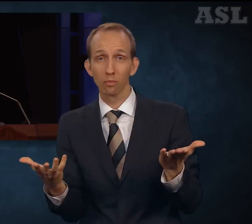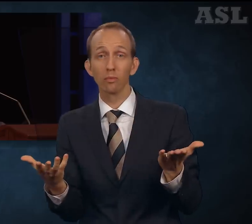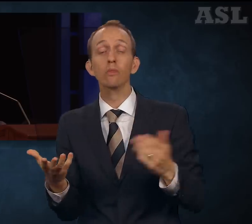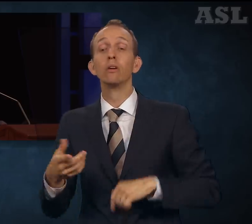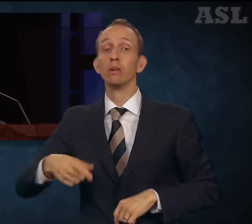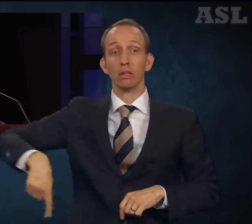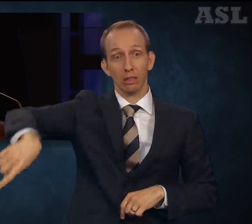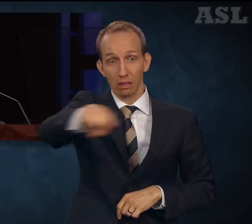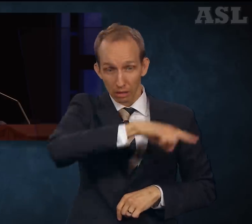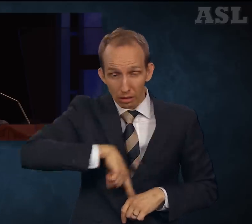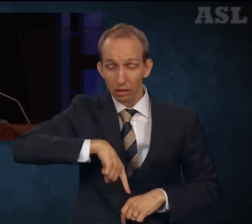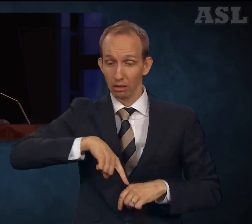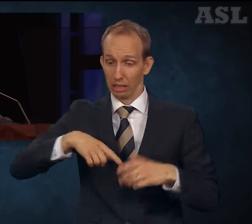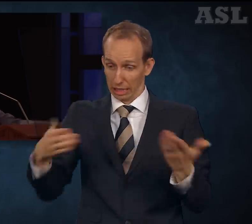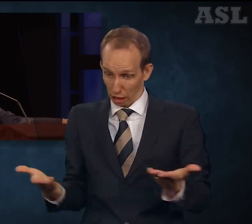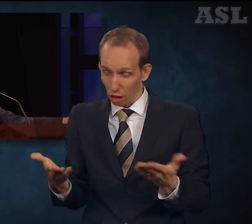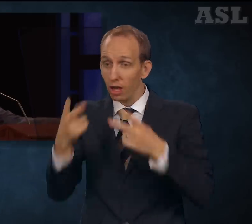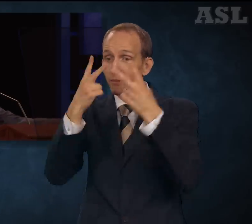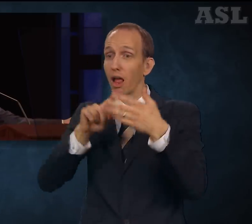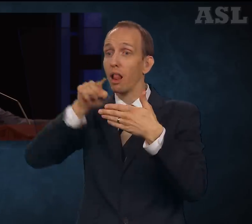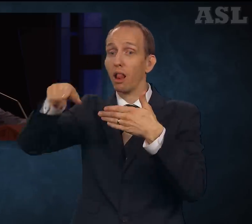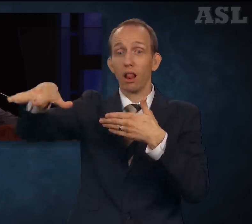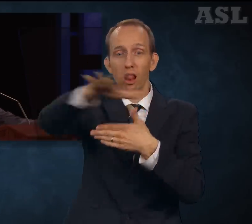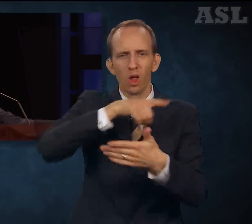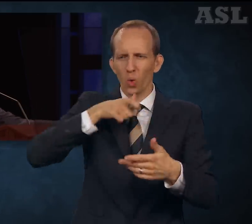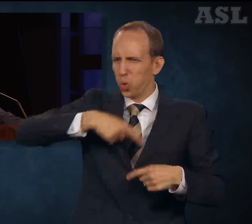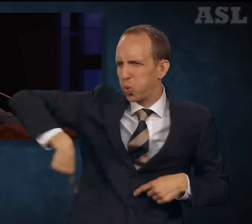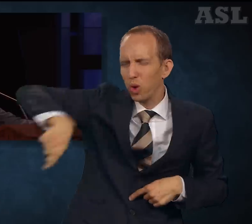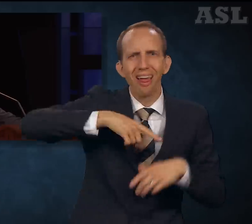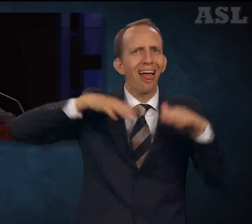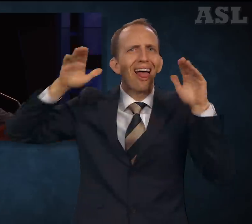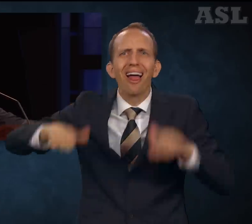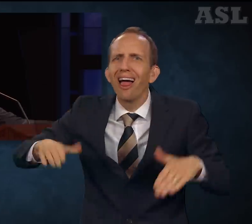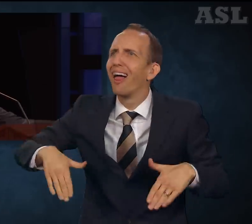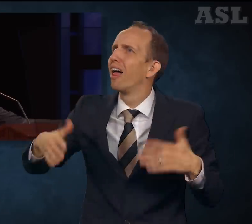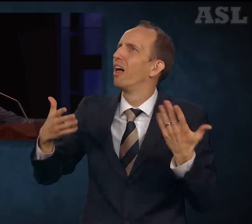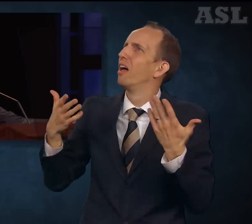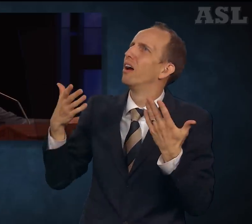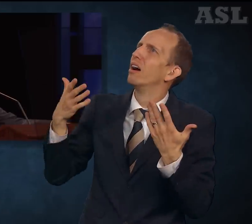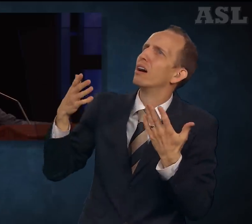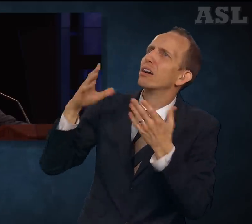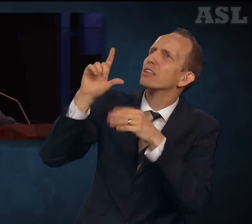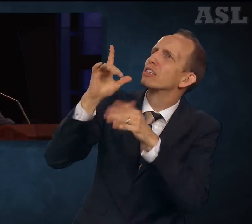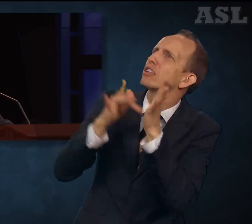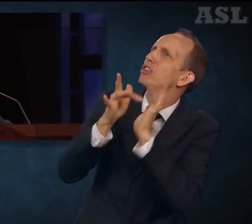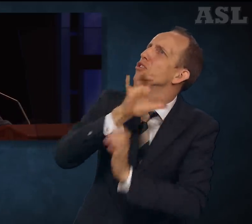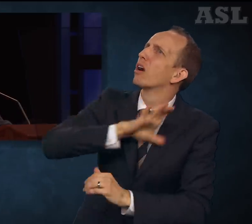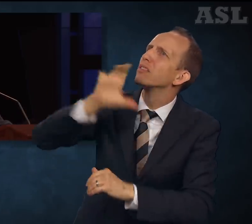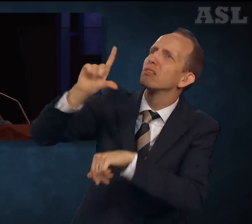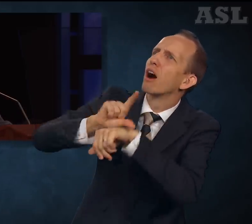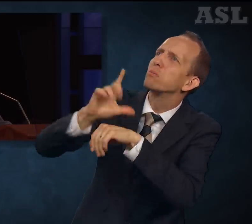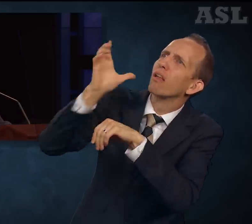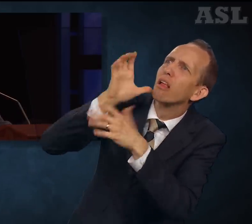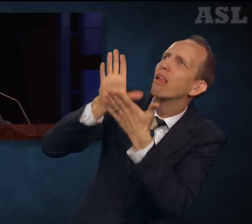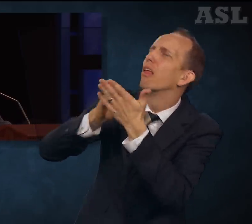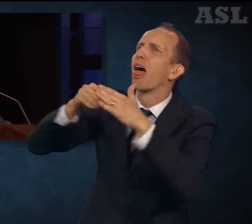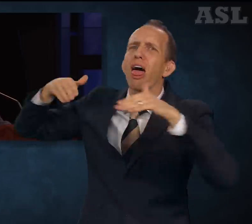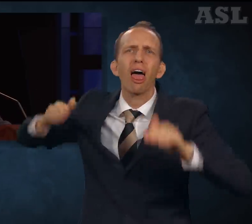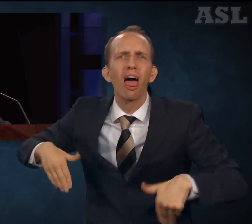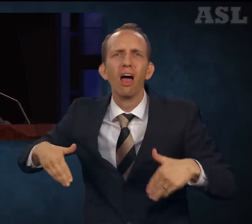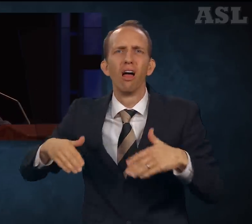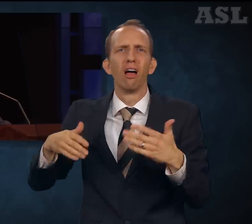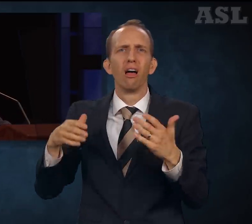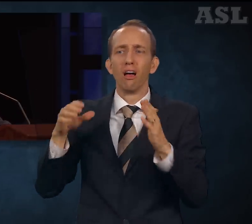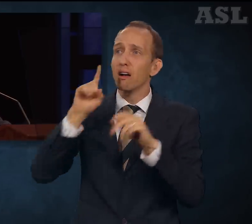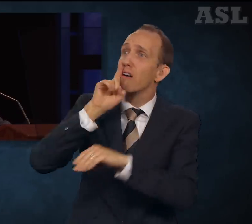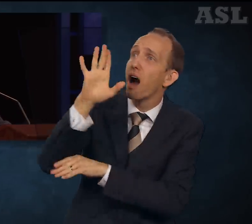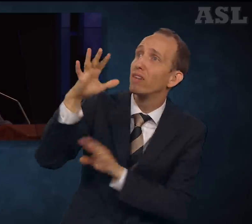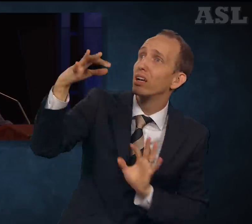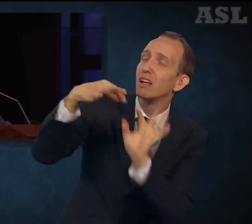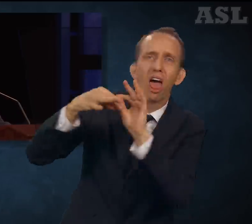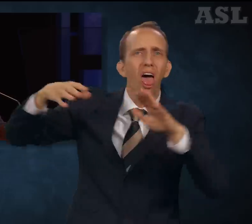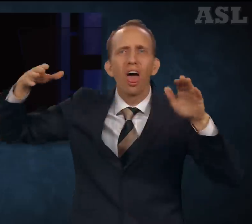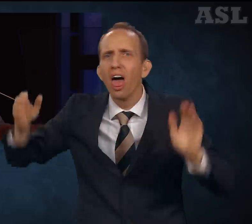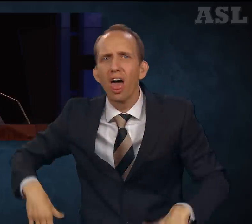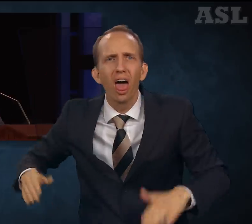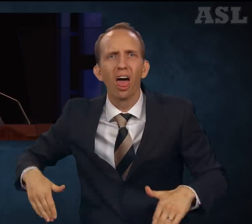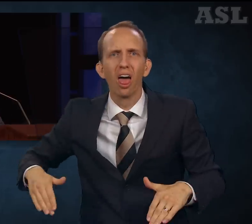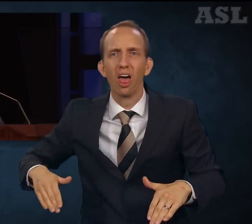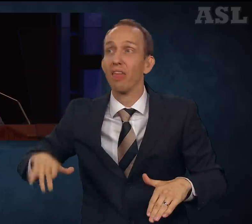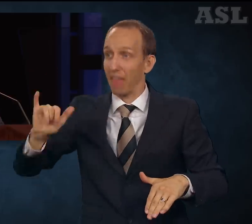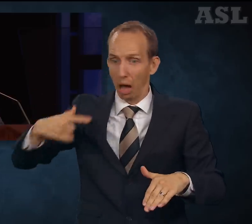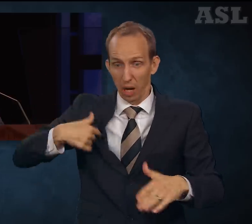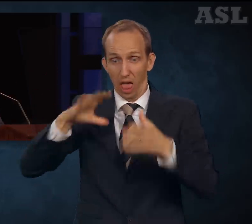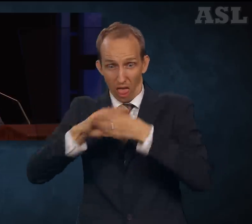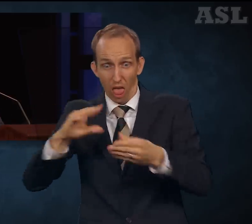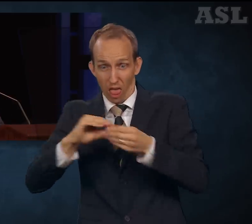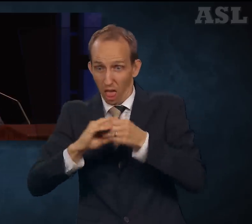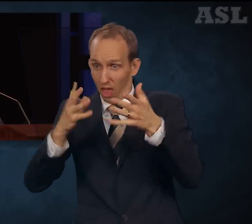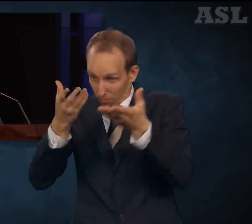ULTIMATELY MEANS OFFERING THE